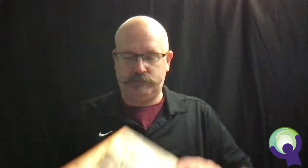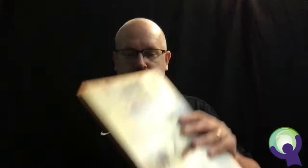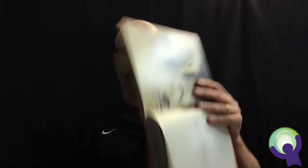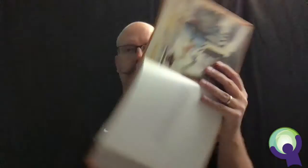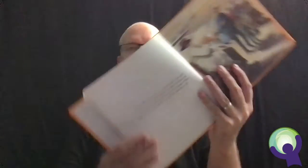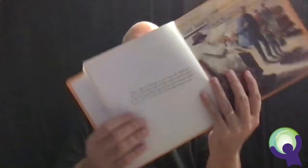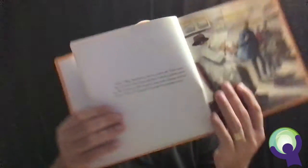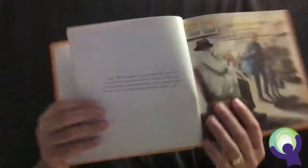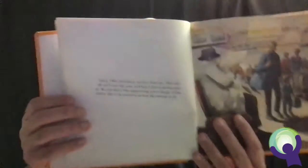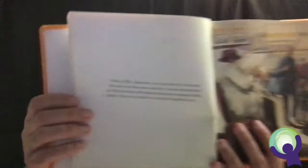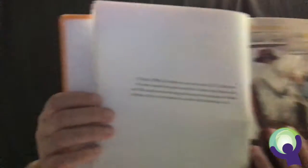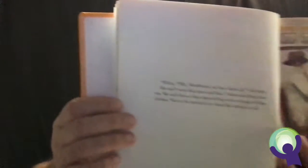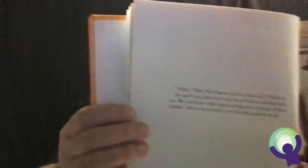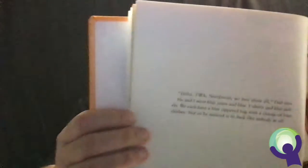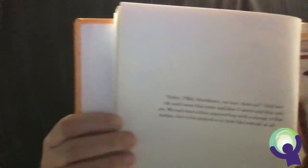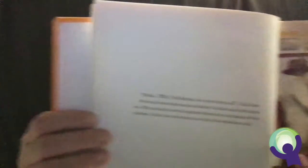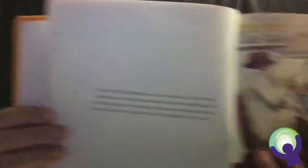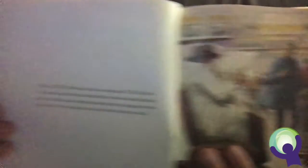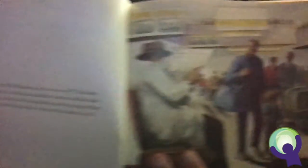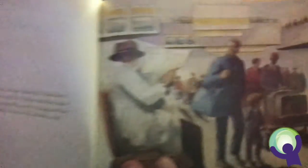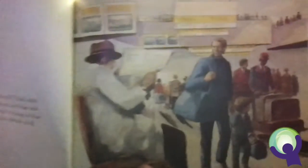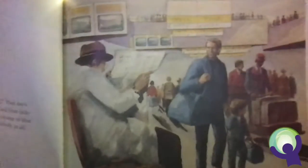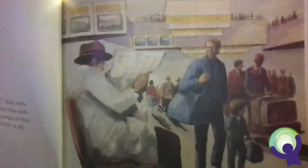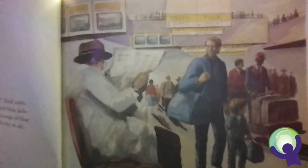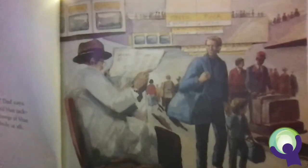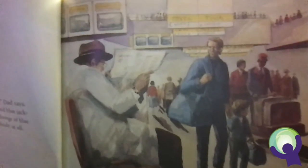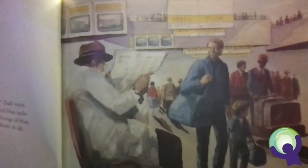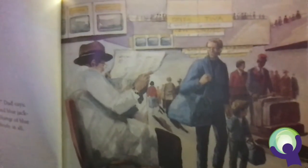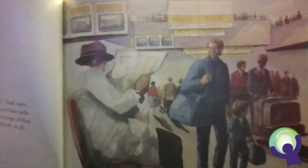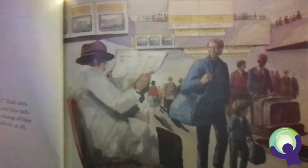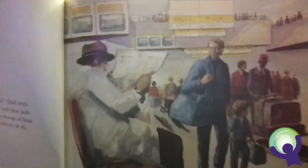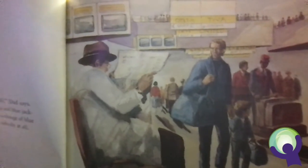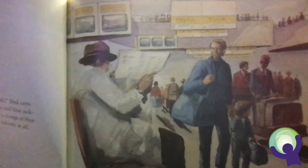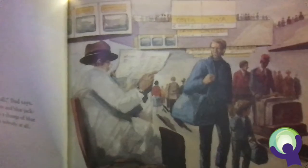Not to be noticed is to look like nobody at all.